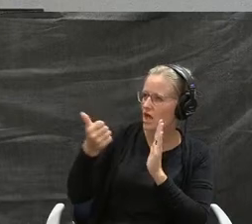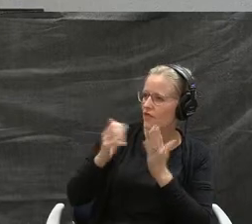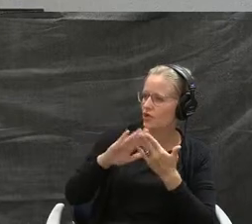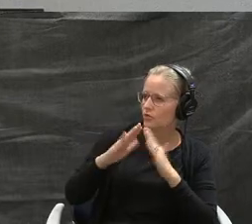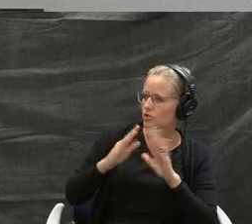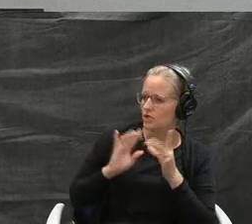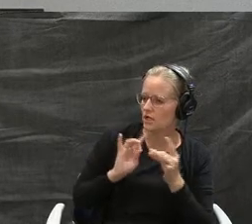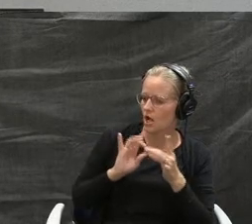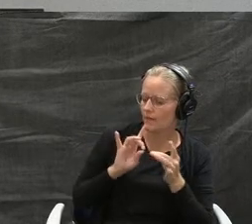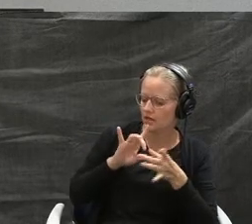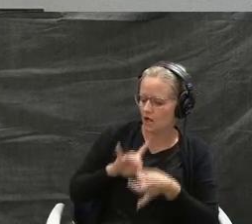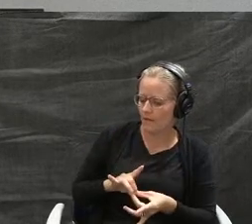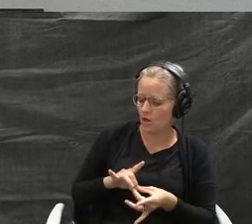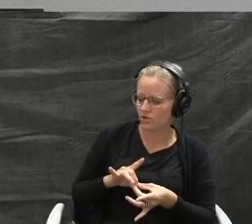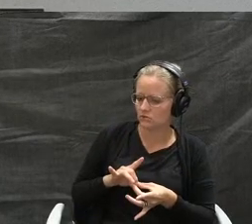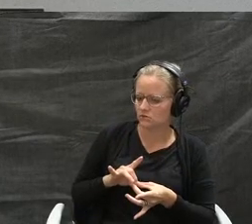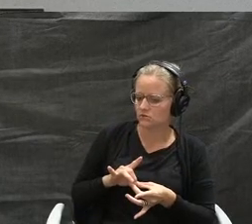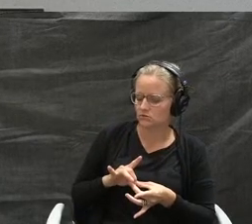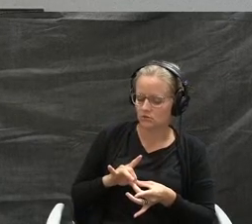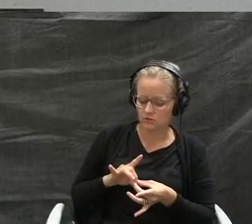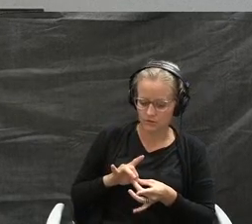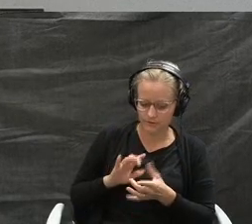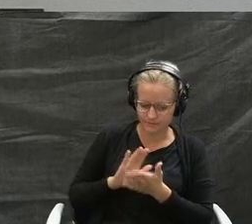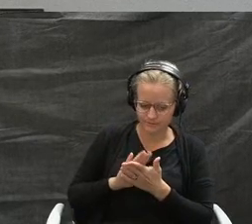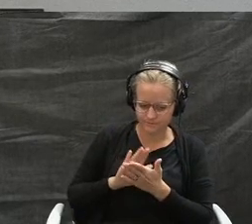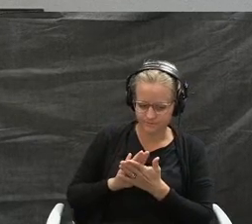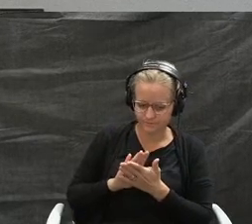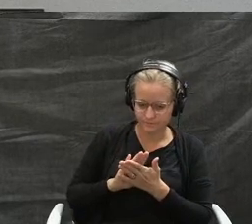opting out? Quarterly.